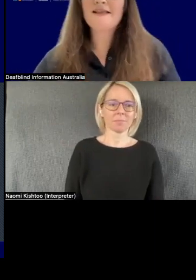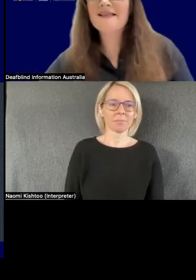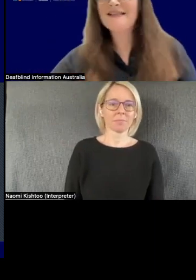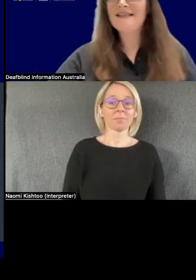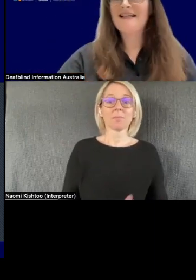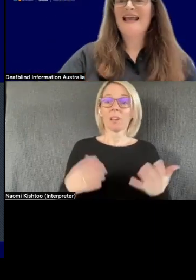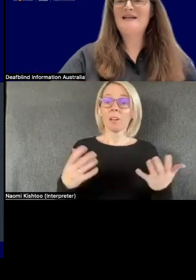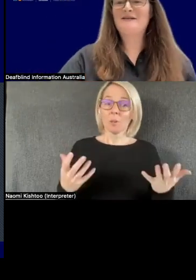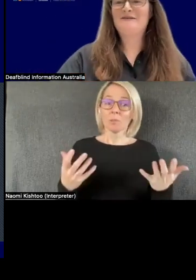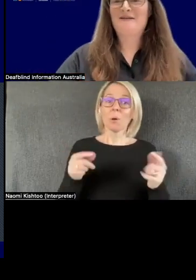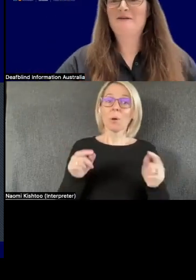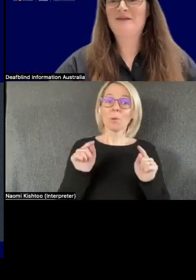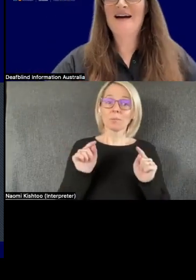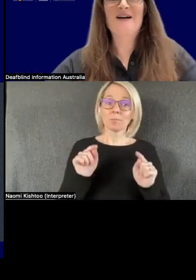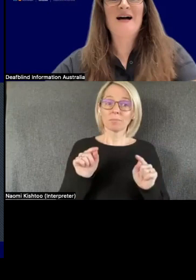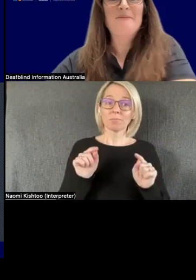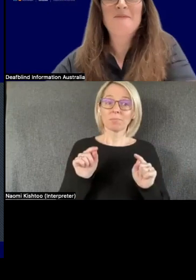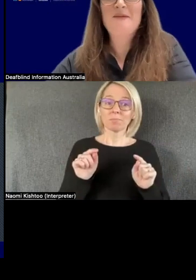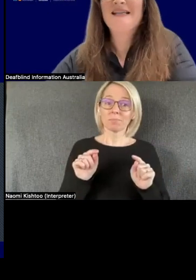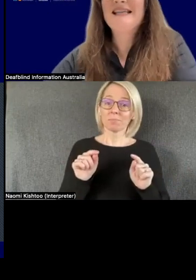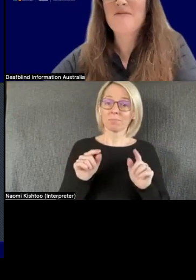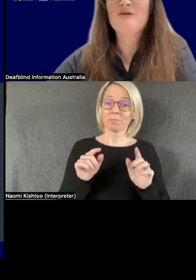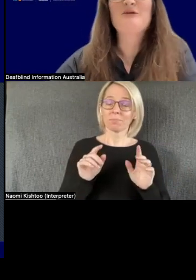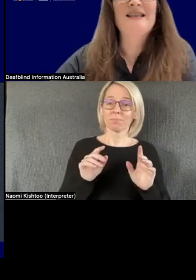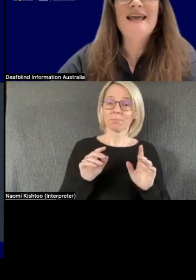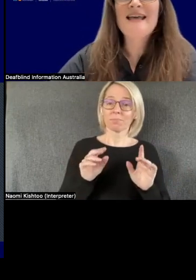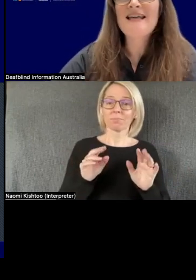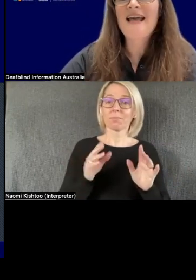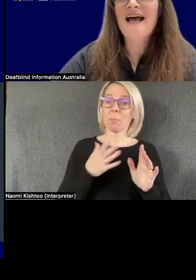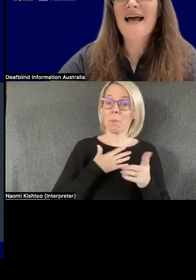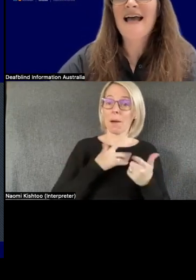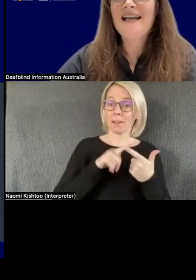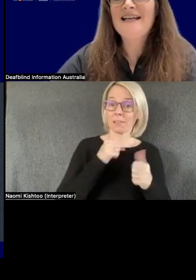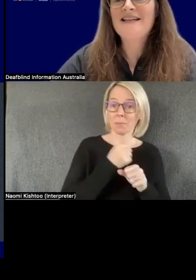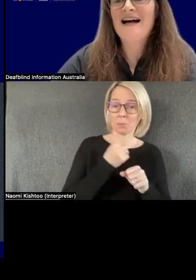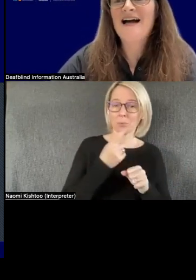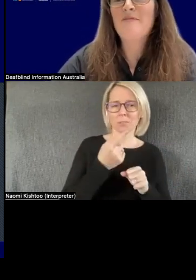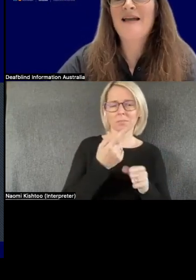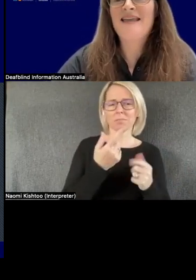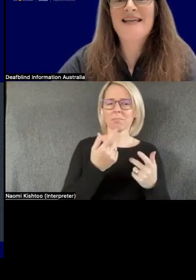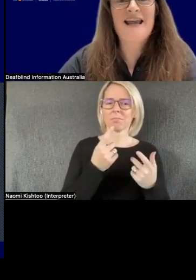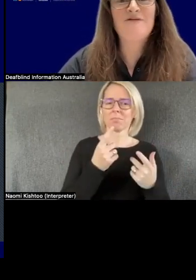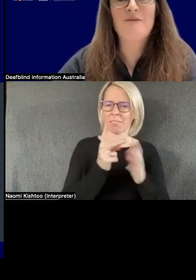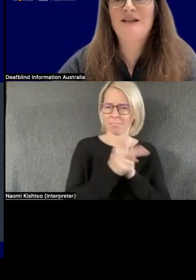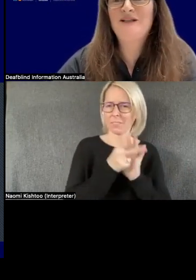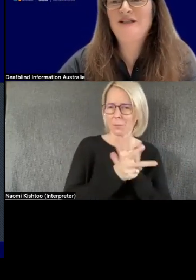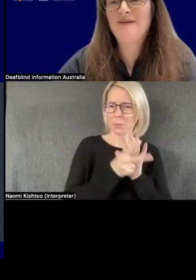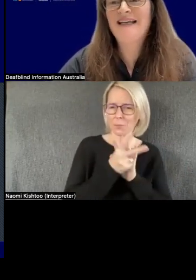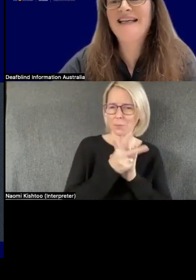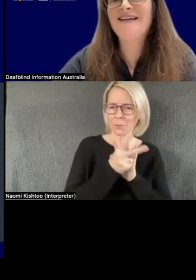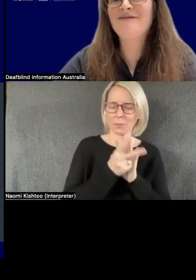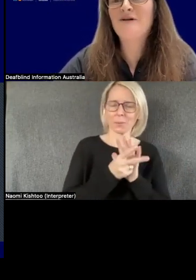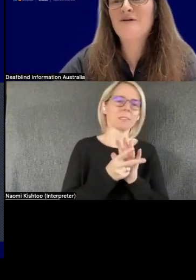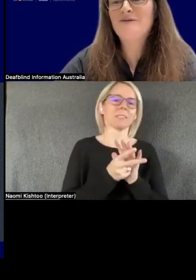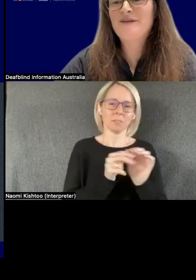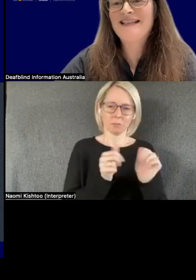That’s the end of some of our examples there, and I thank everybody who has been involved